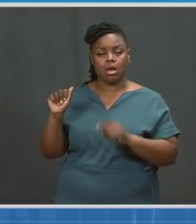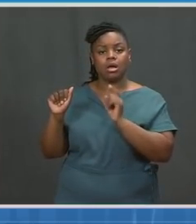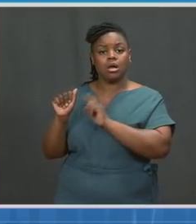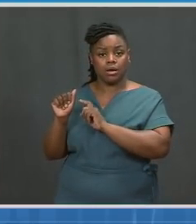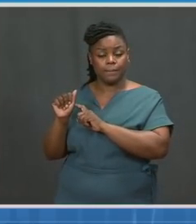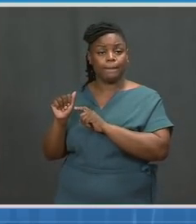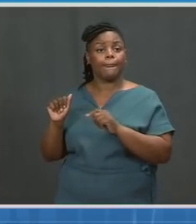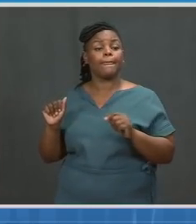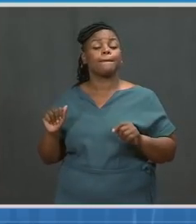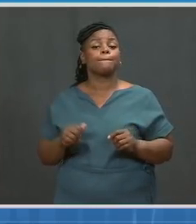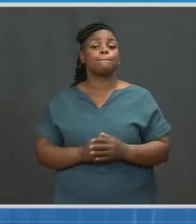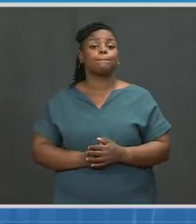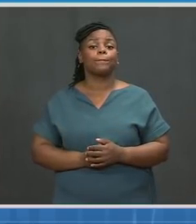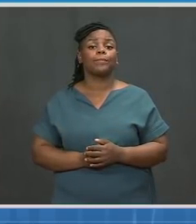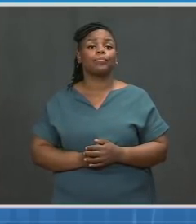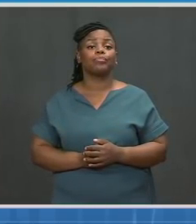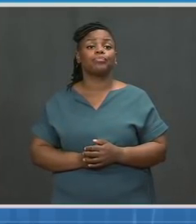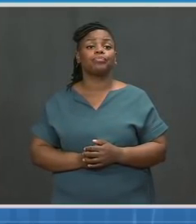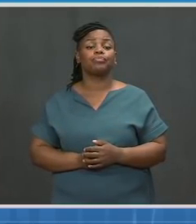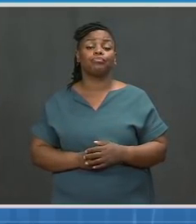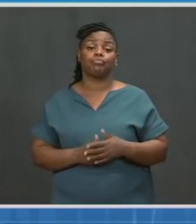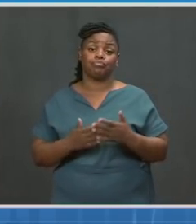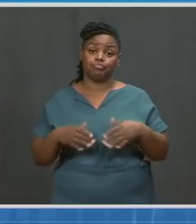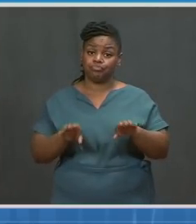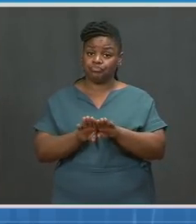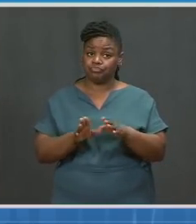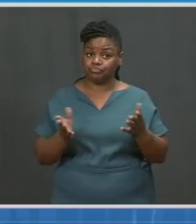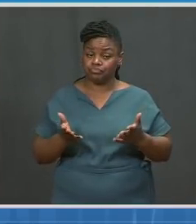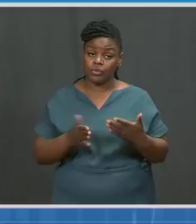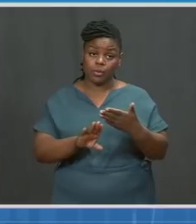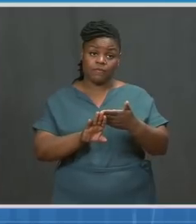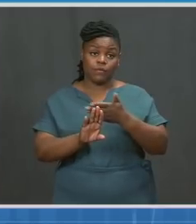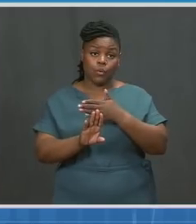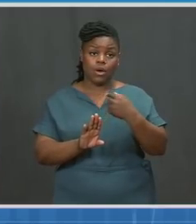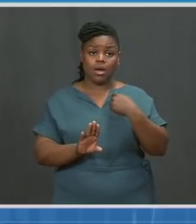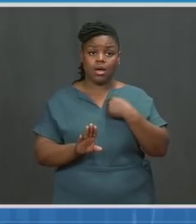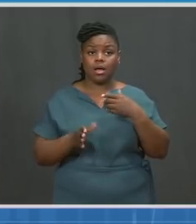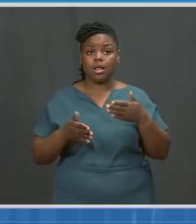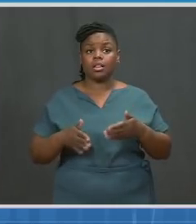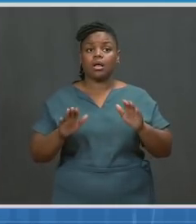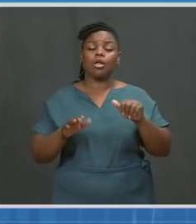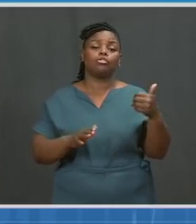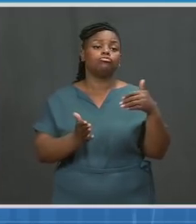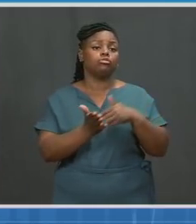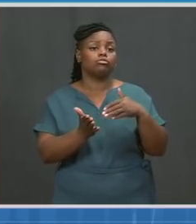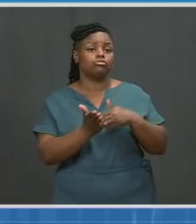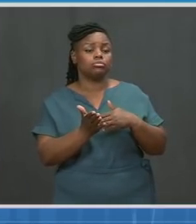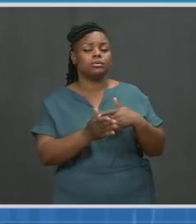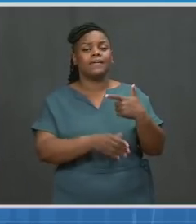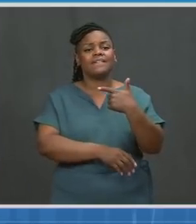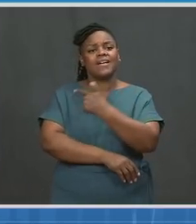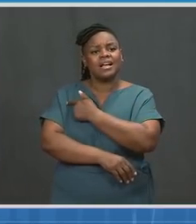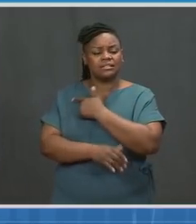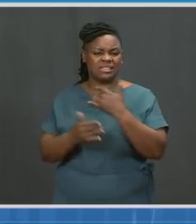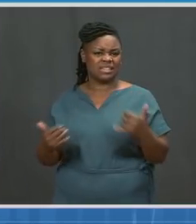In closing, before I hand it over to Dr. Walensky, vaccines are now broadly available, accessible,